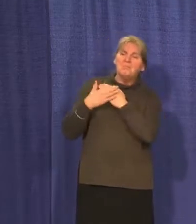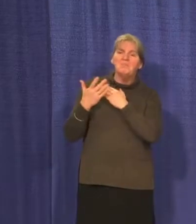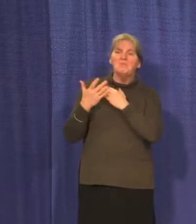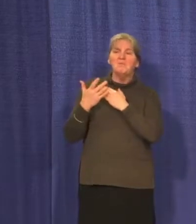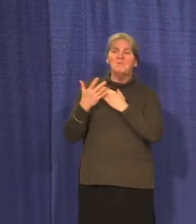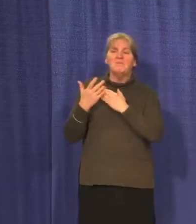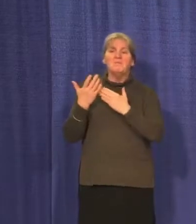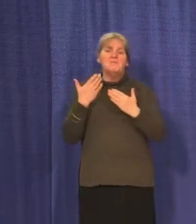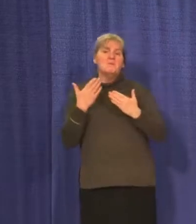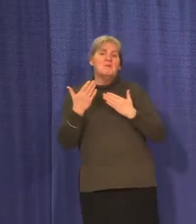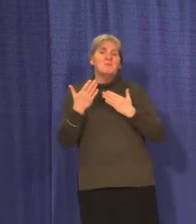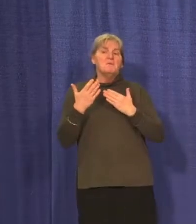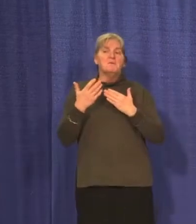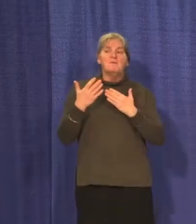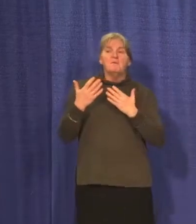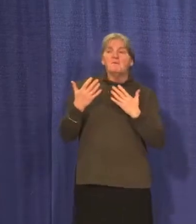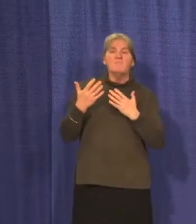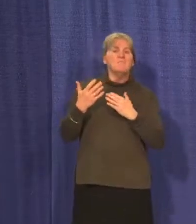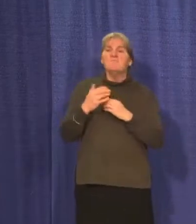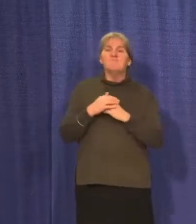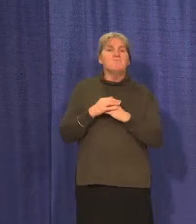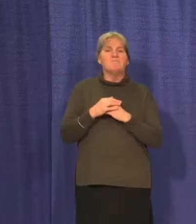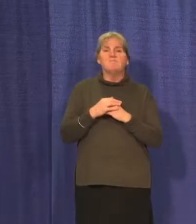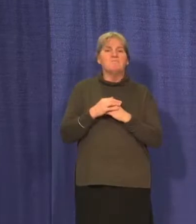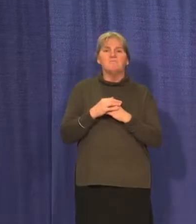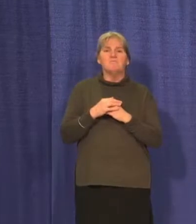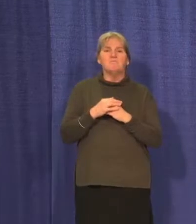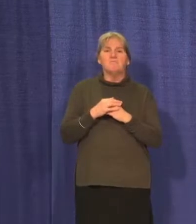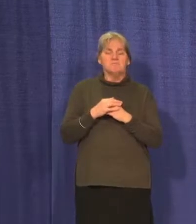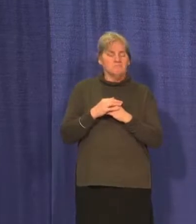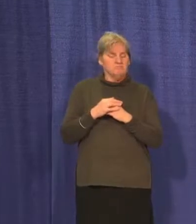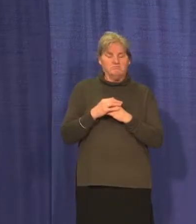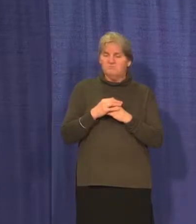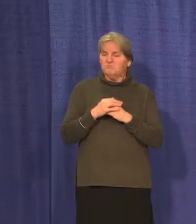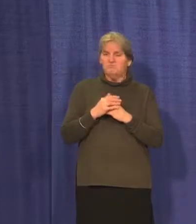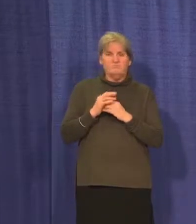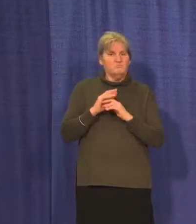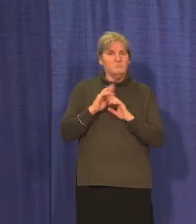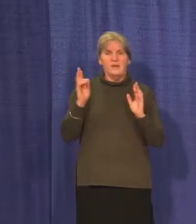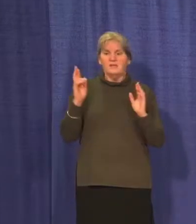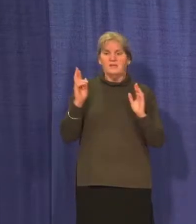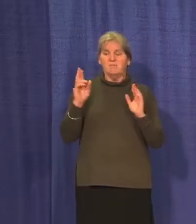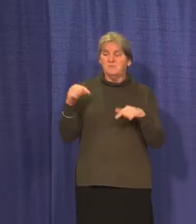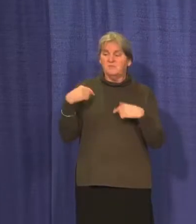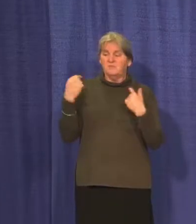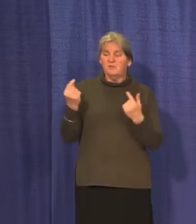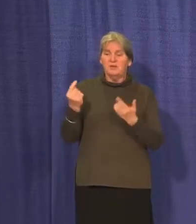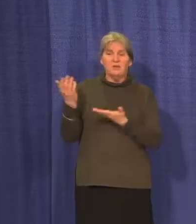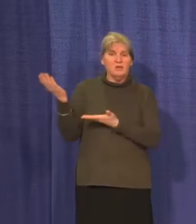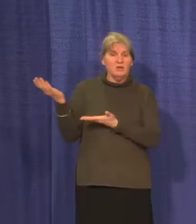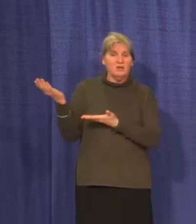indicate any implication about supplies of Moderna. As the premier says, so far they